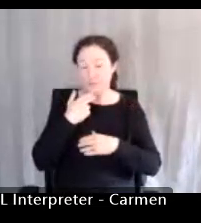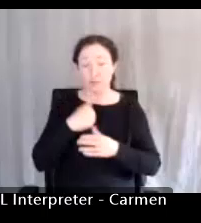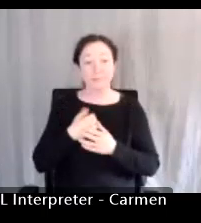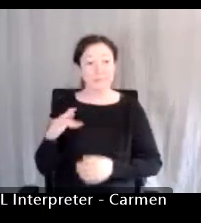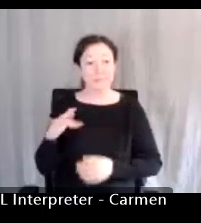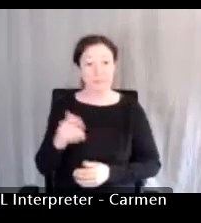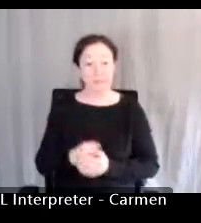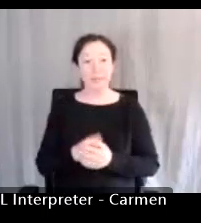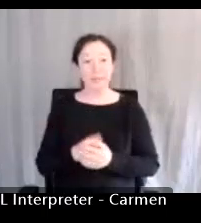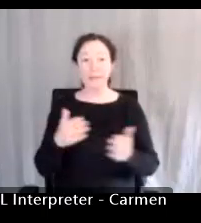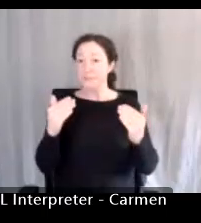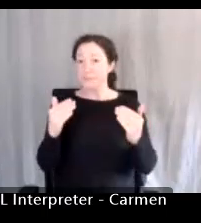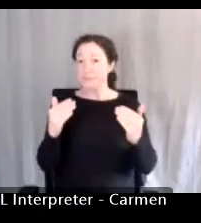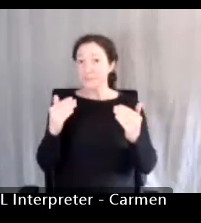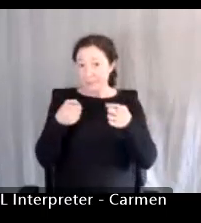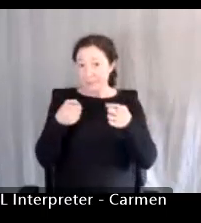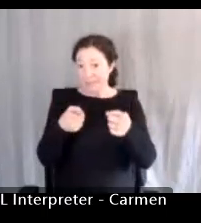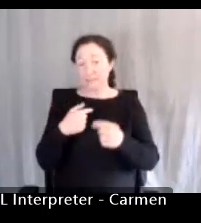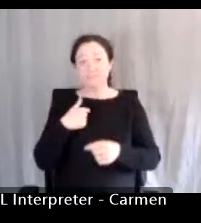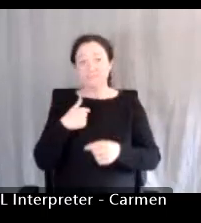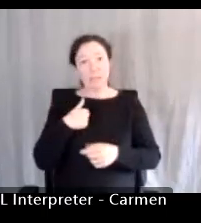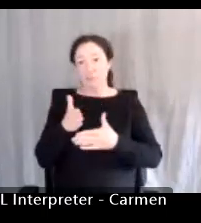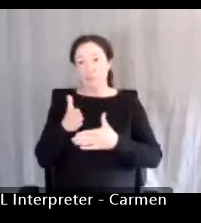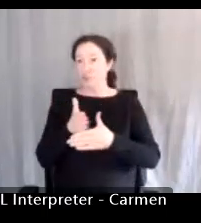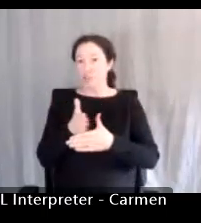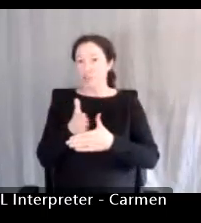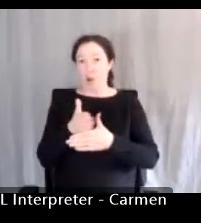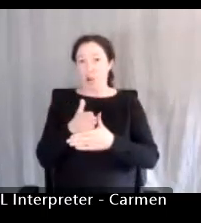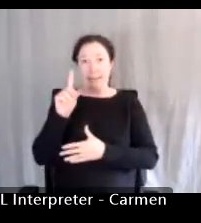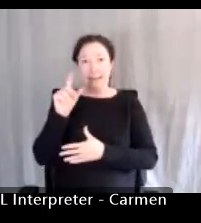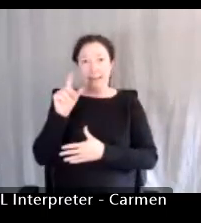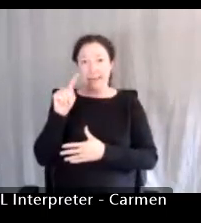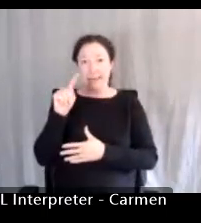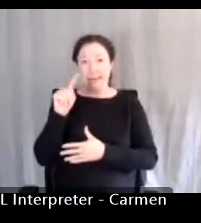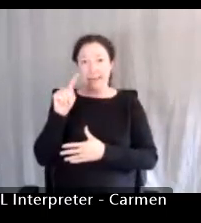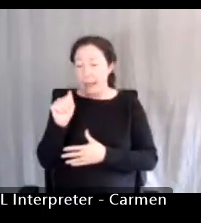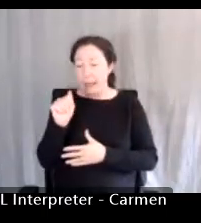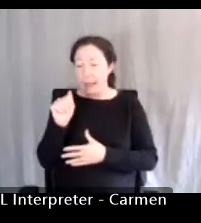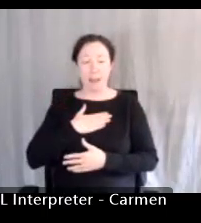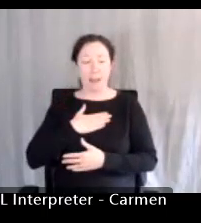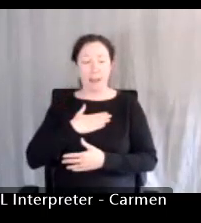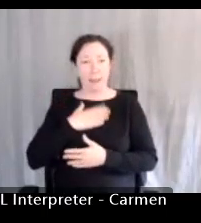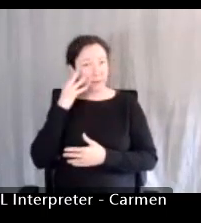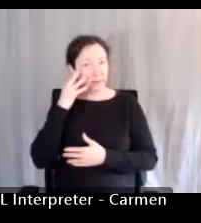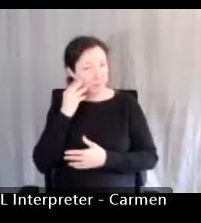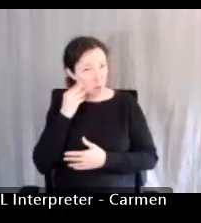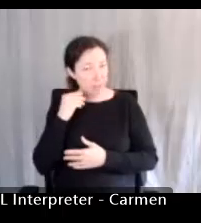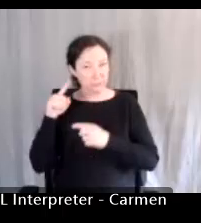I am just sharing data, my clinical experience, my own passion for food and,